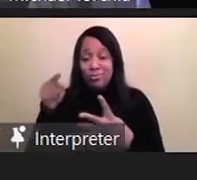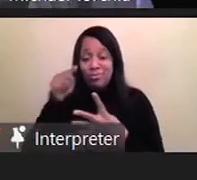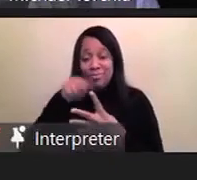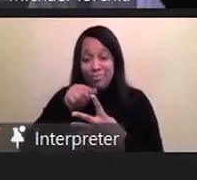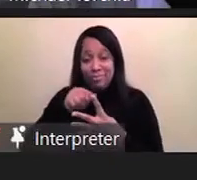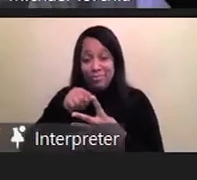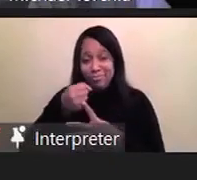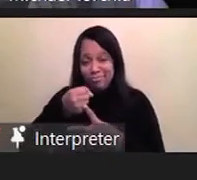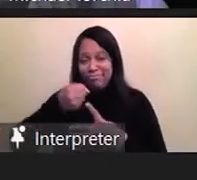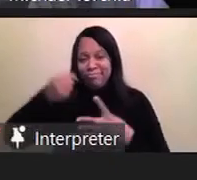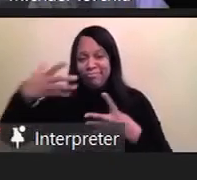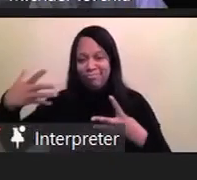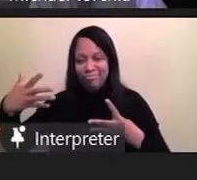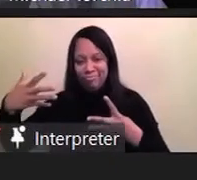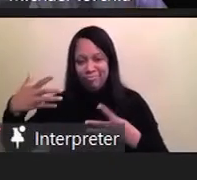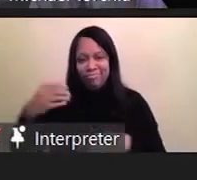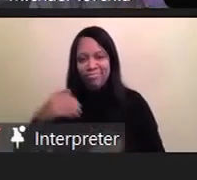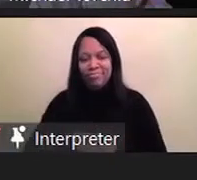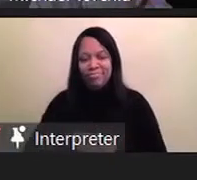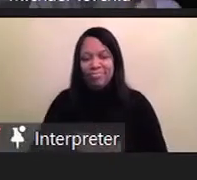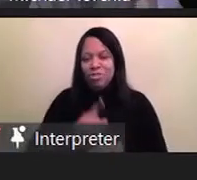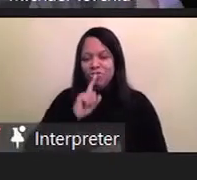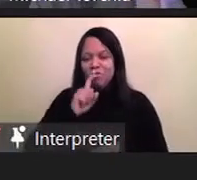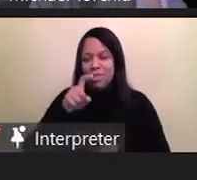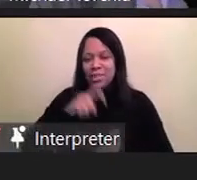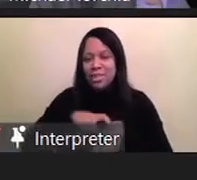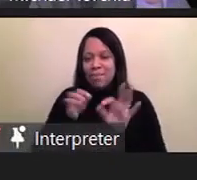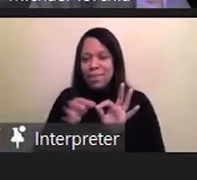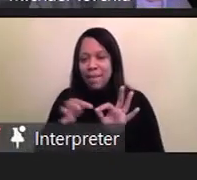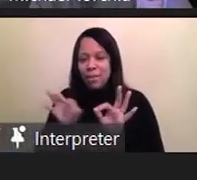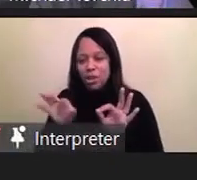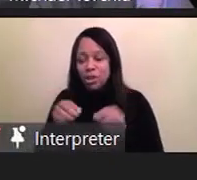or basket, it's otherwise referred to as CART captioning.